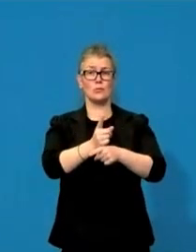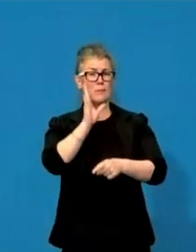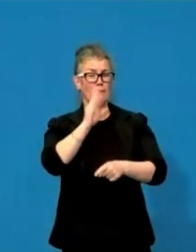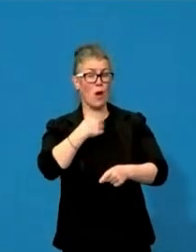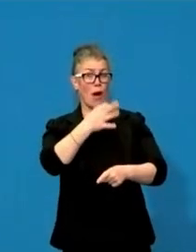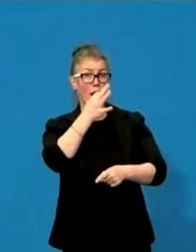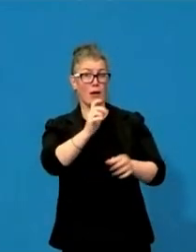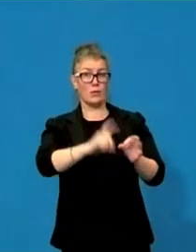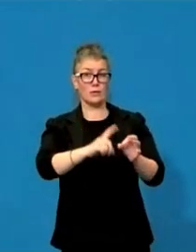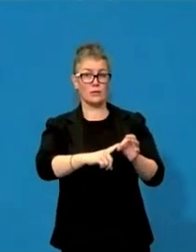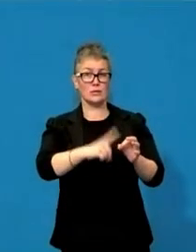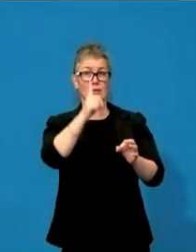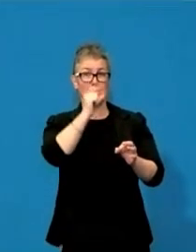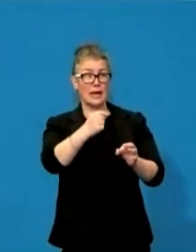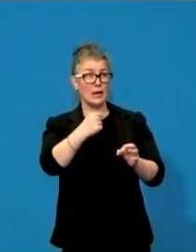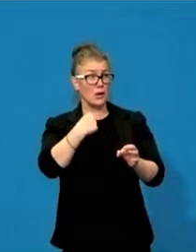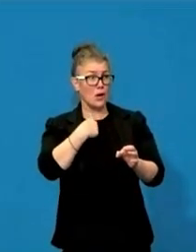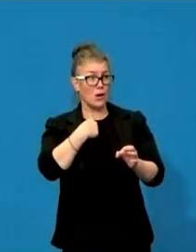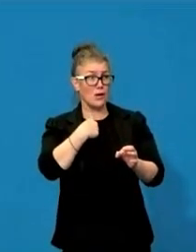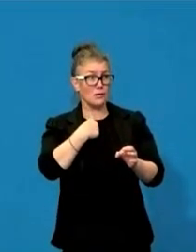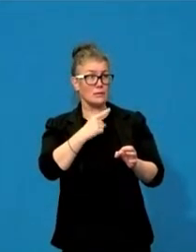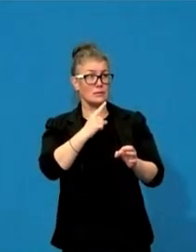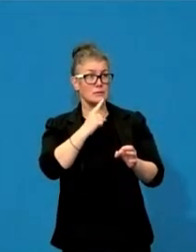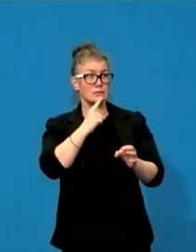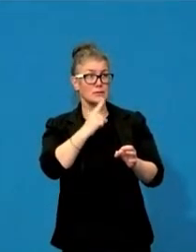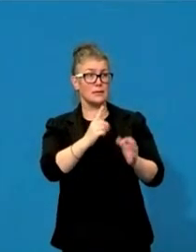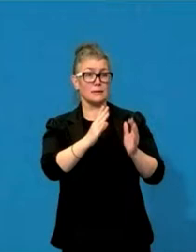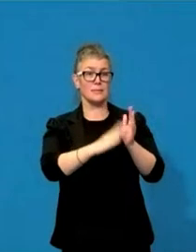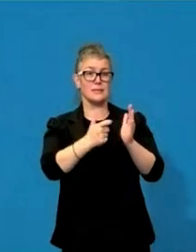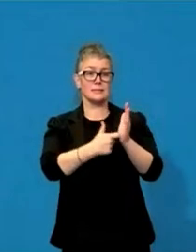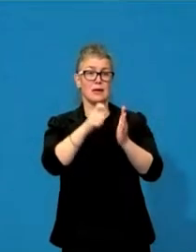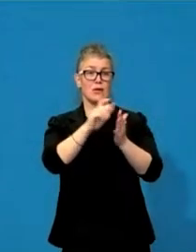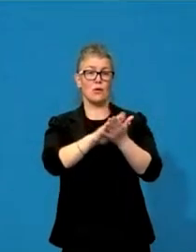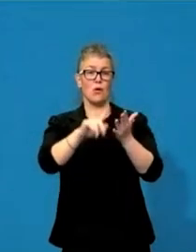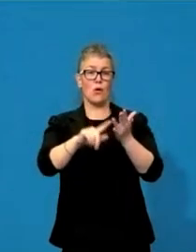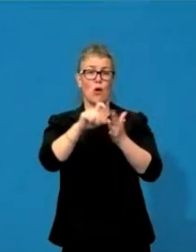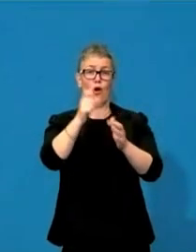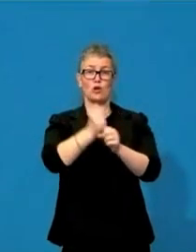that Mr Hodge, Senior Counsel representing the Commonwealth, is present in the hearing room today. CHAIR: Yes.